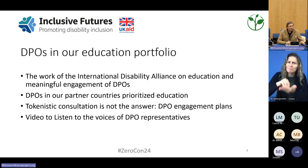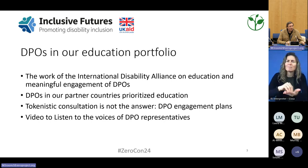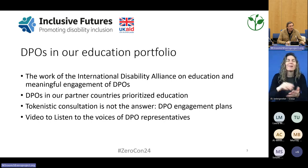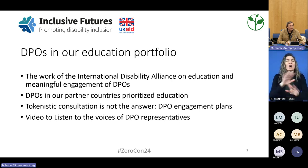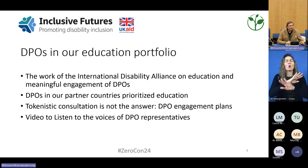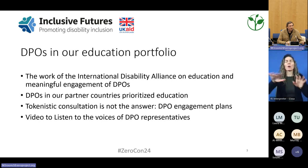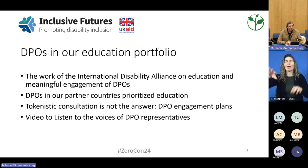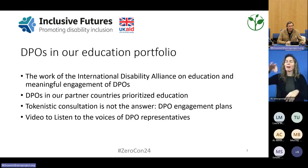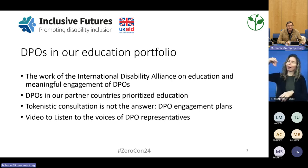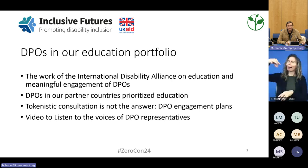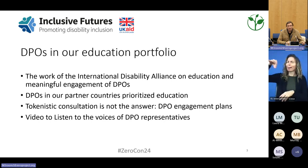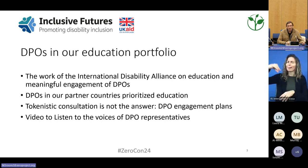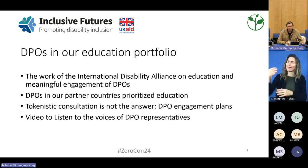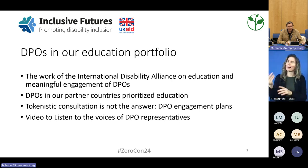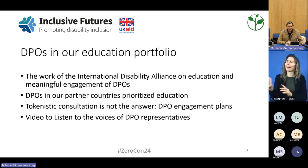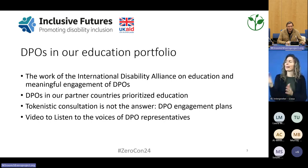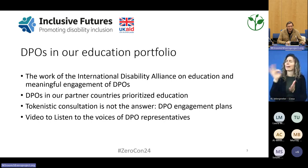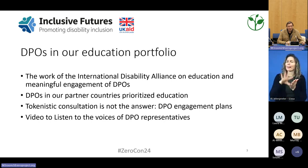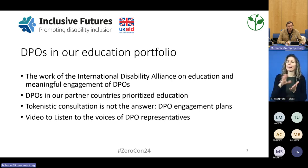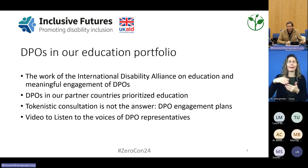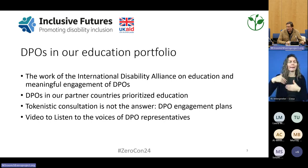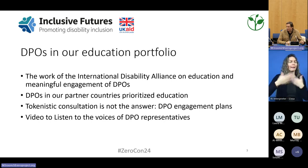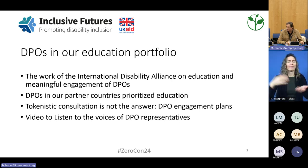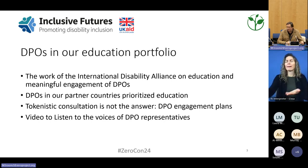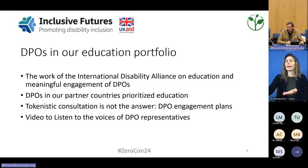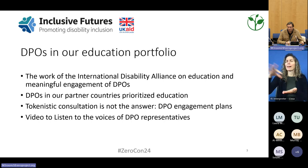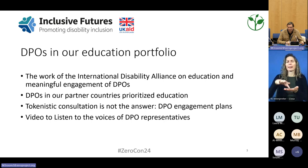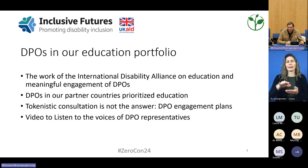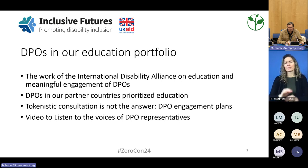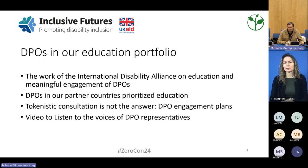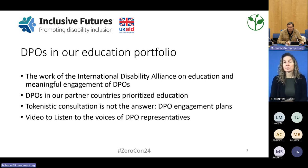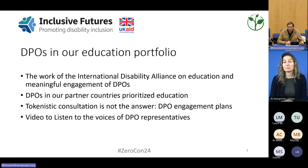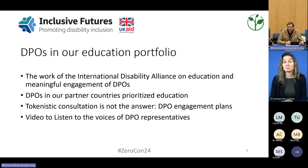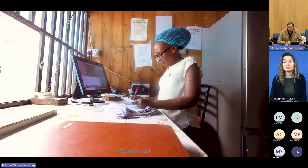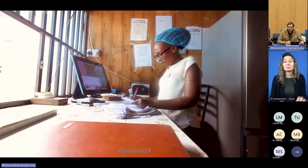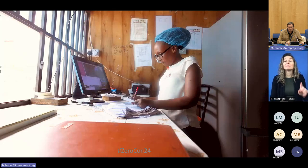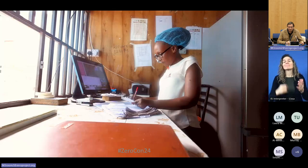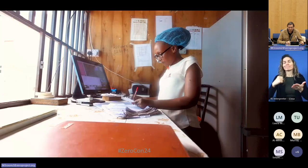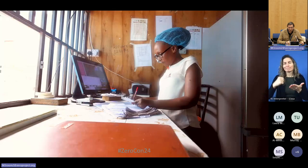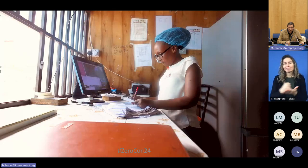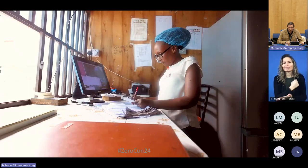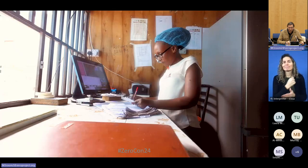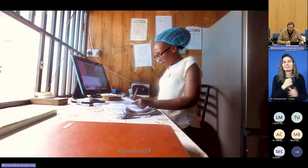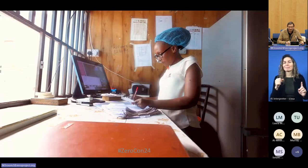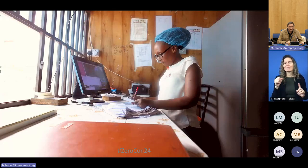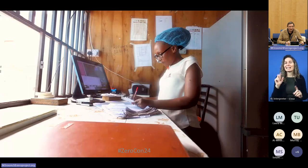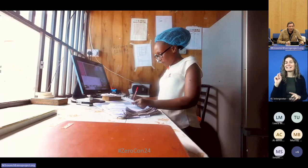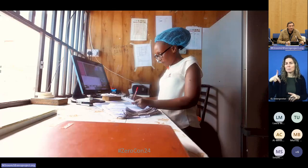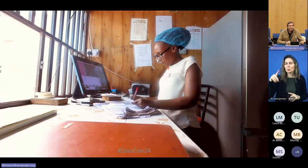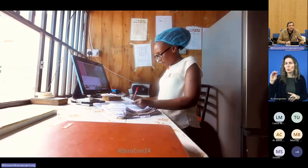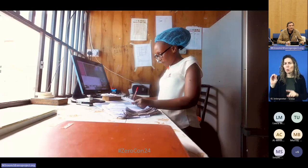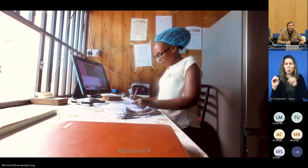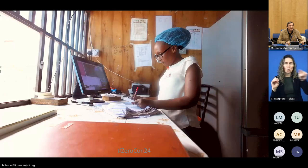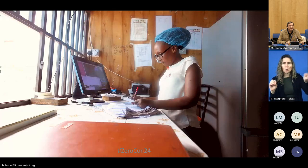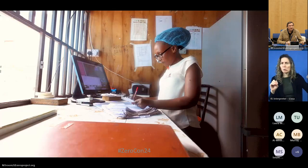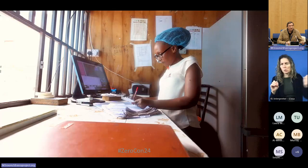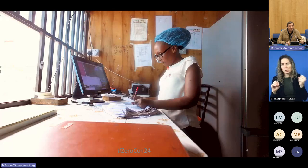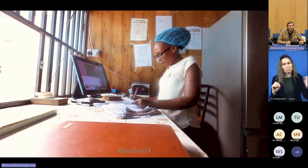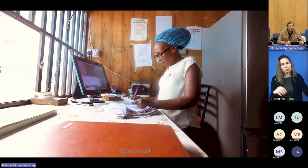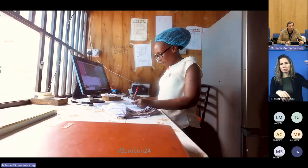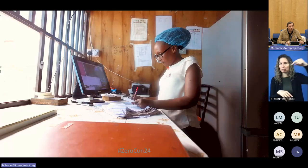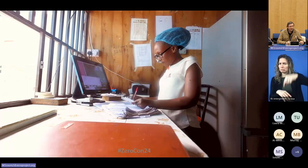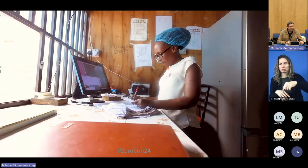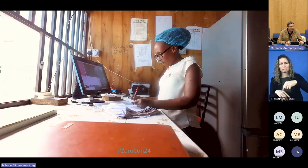our friends from OPDs were not able to come to Vienna. But we have collected the voices